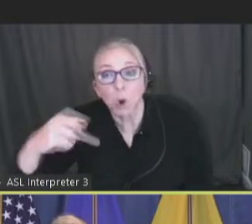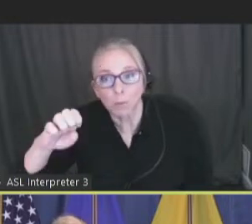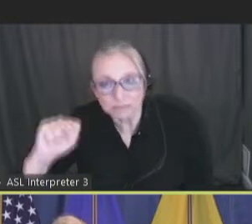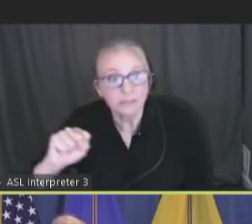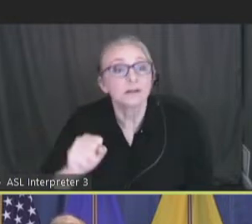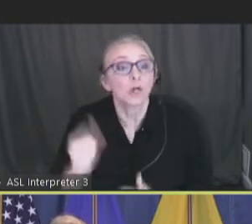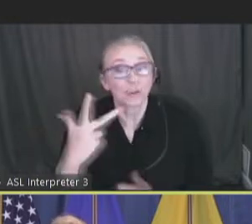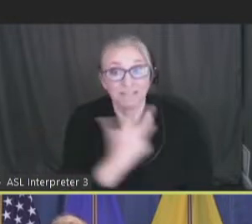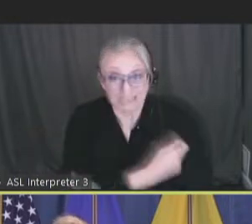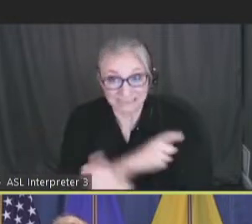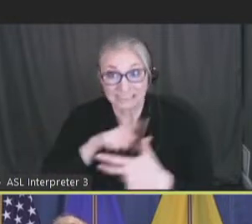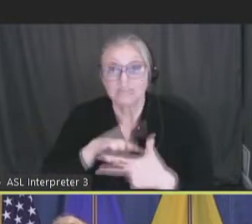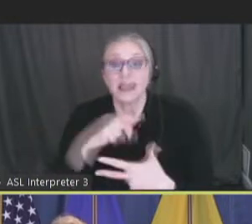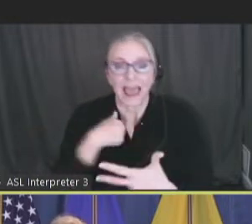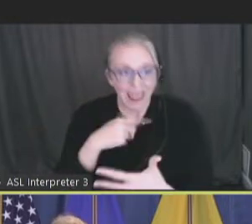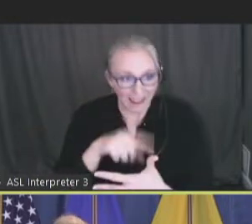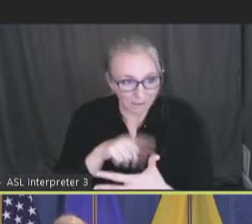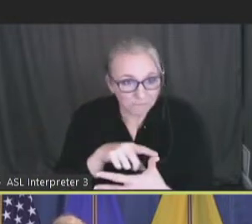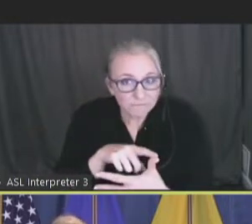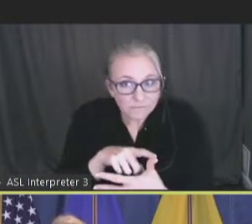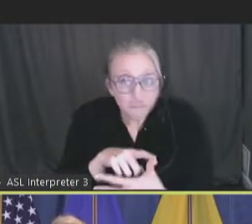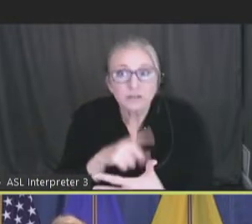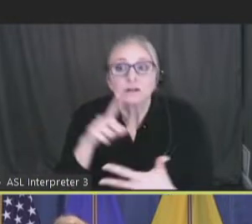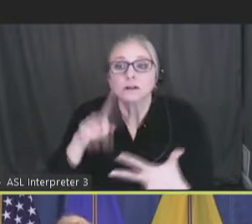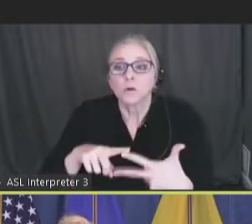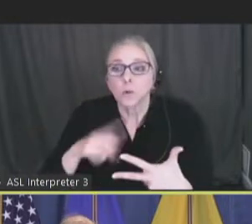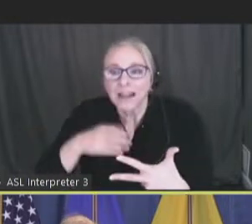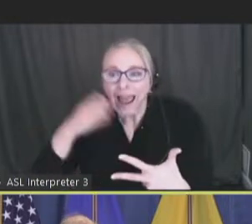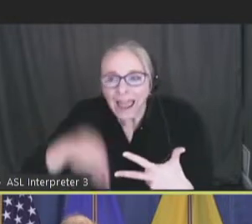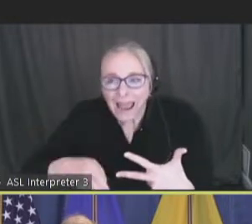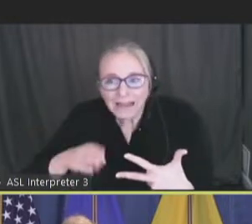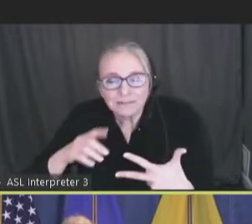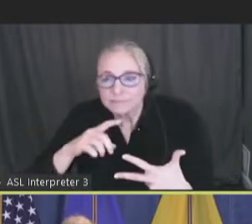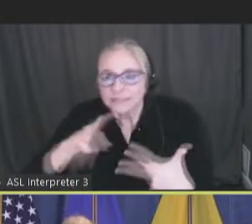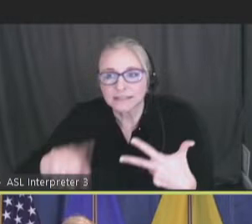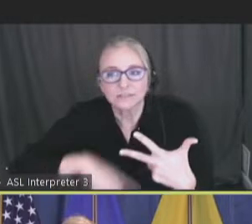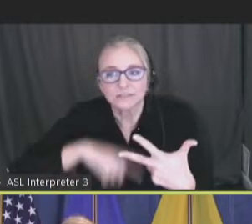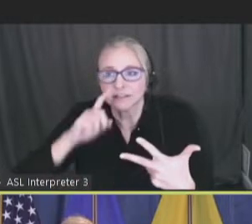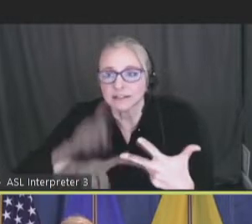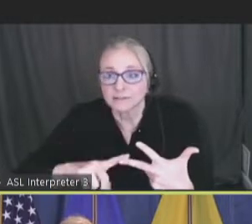has the C-terminus of polymerase, one at the N-terminus of polymerase, and one at core.